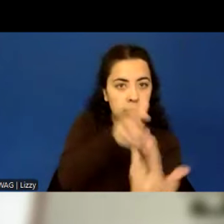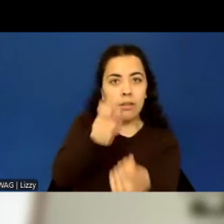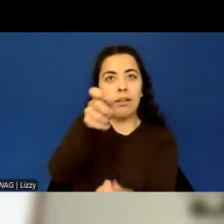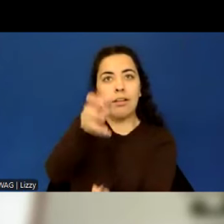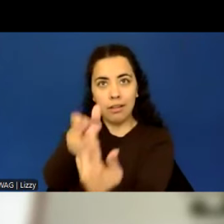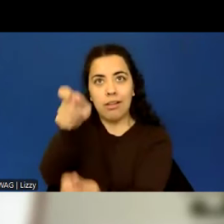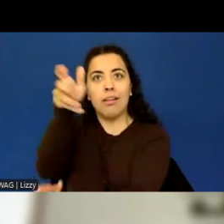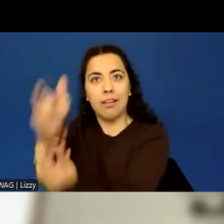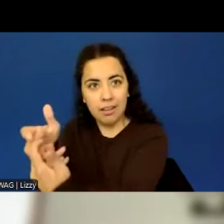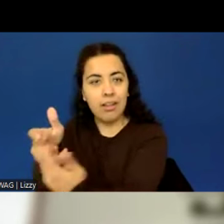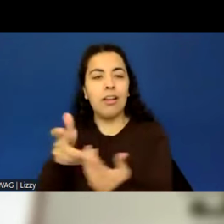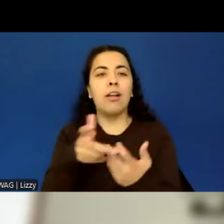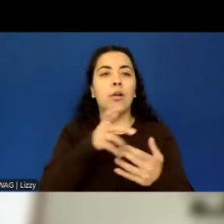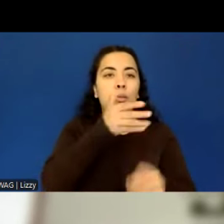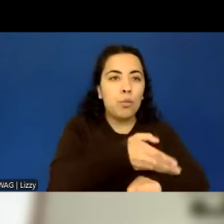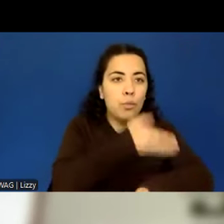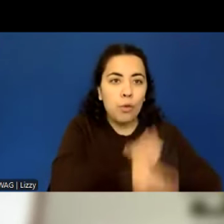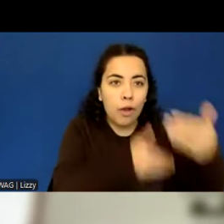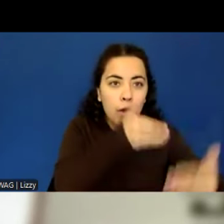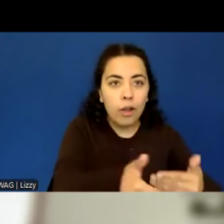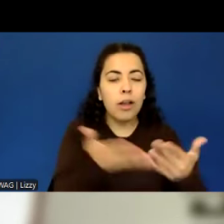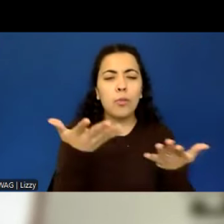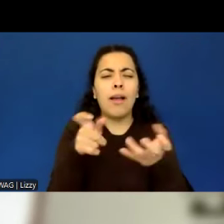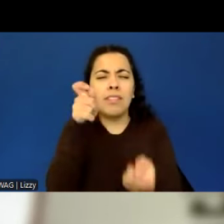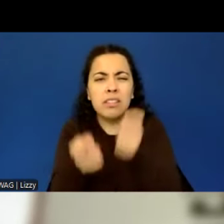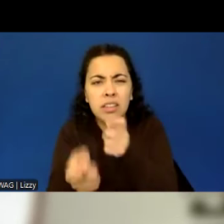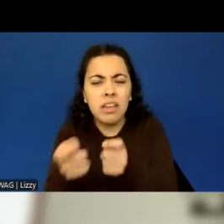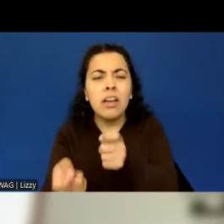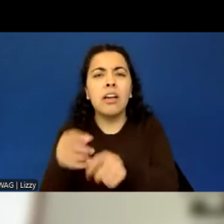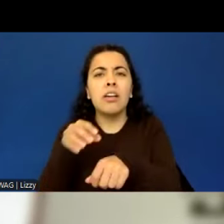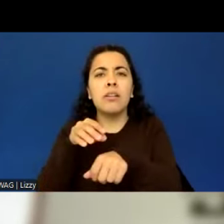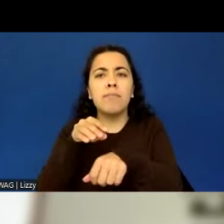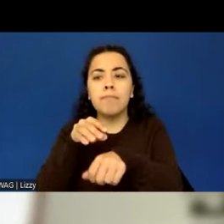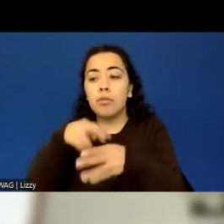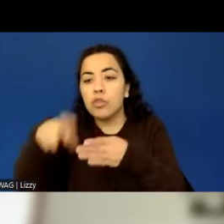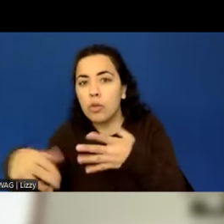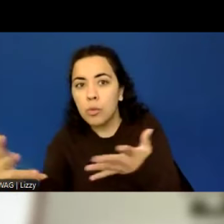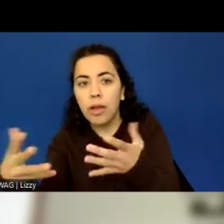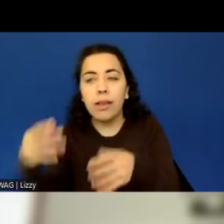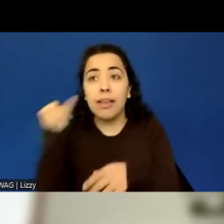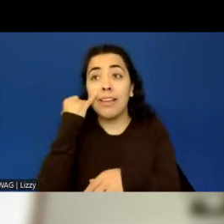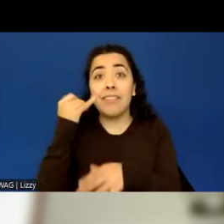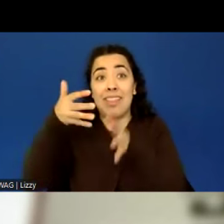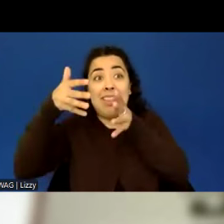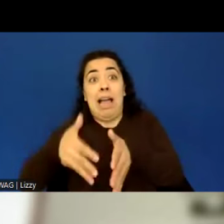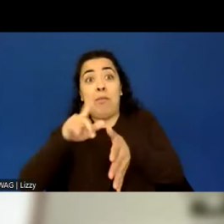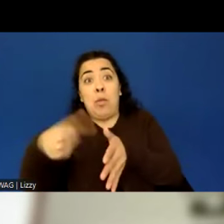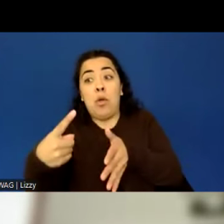what needs to be done, the impact of the changes or the impact of not remediating some issues.